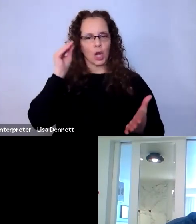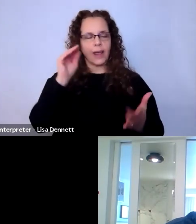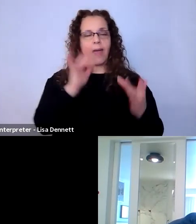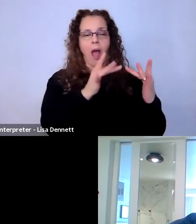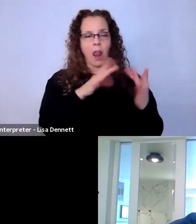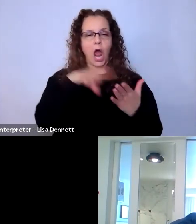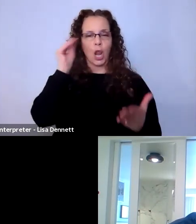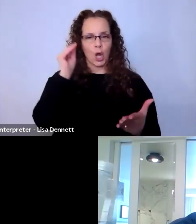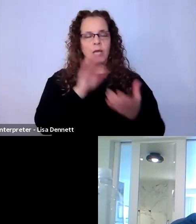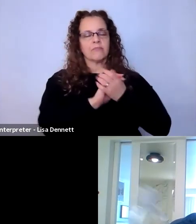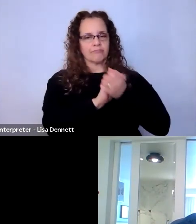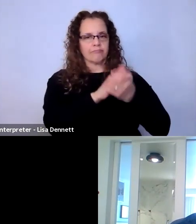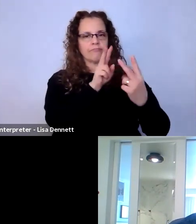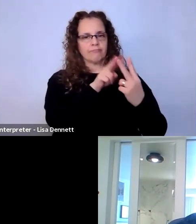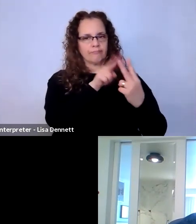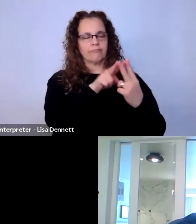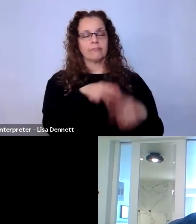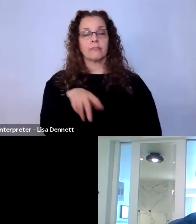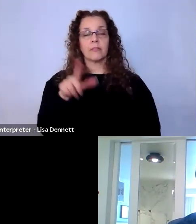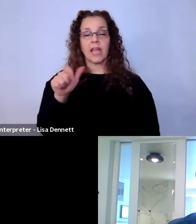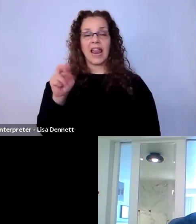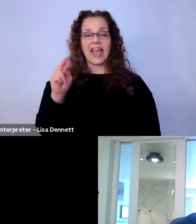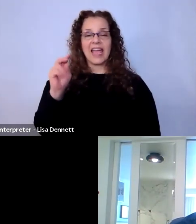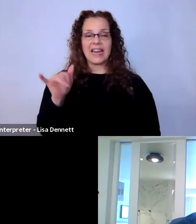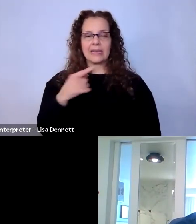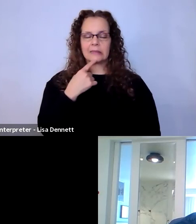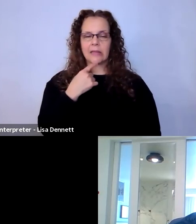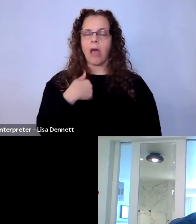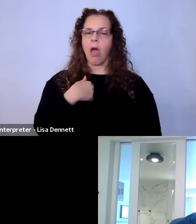Joe Devon: Oh cool. laney I did a talk for a global company this morning that's not ready